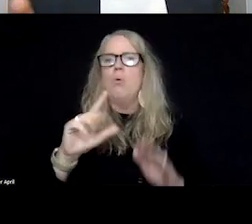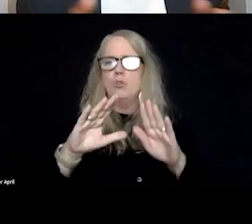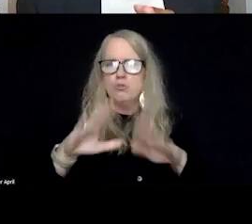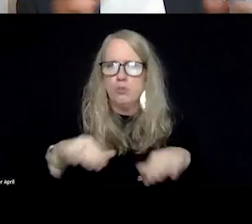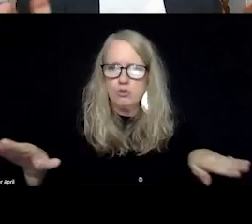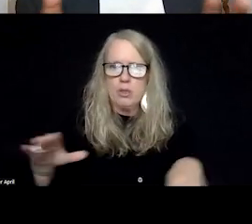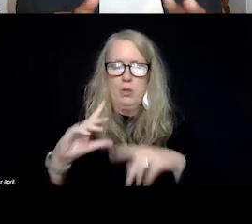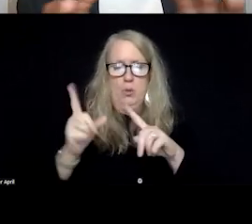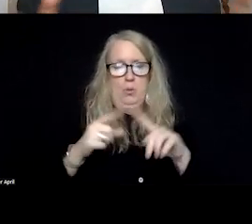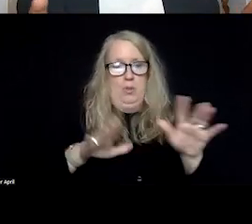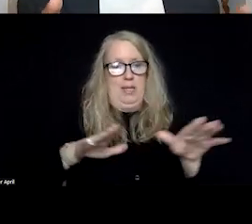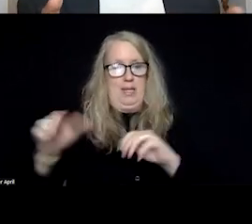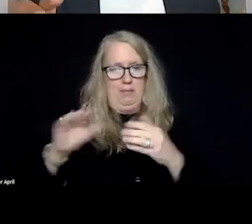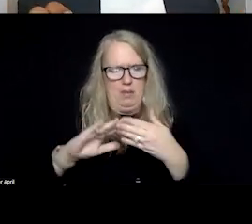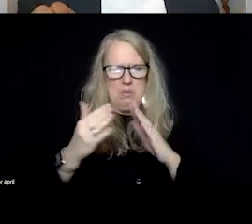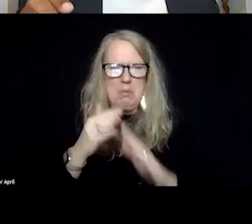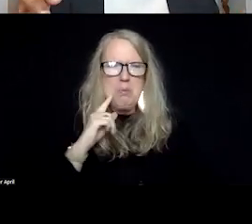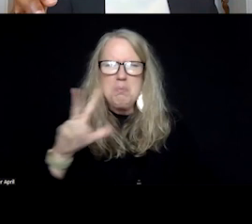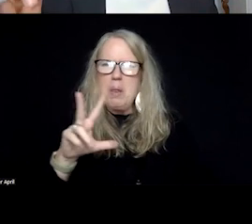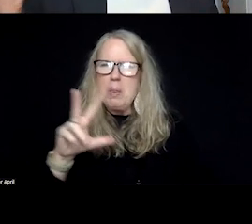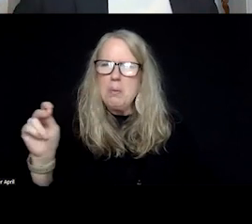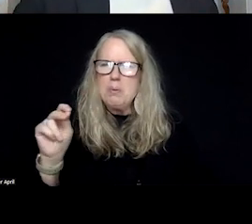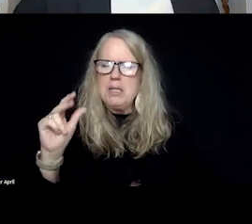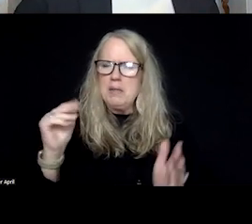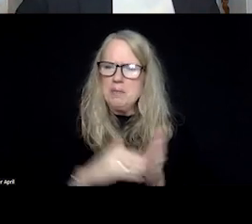THE CITY, WE HAD SCREENED ABOUT 30,000 CHILDREN IN PEDIATRIC